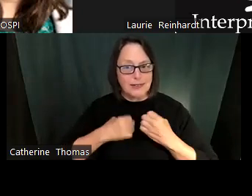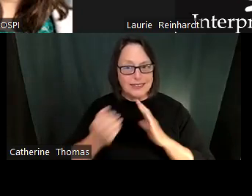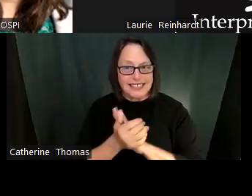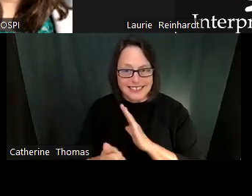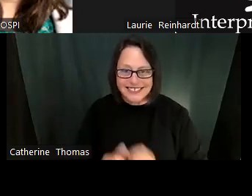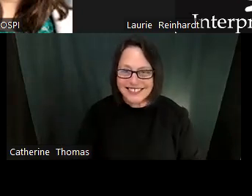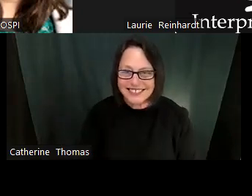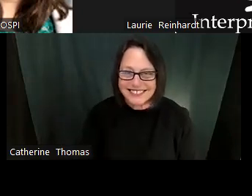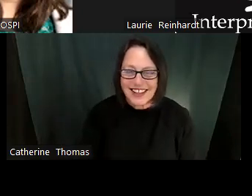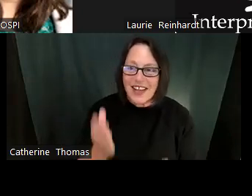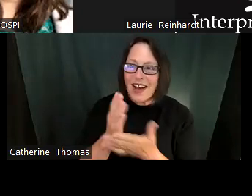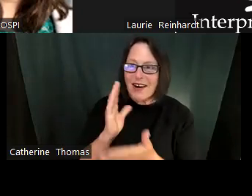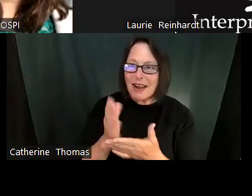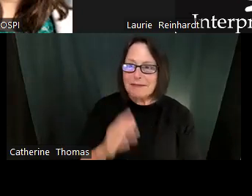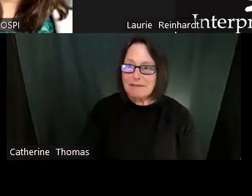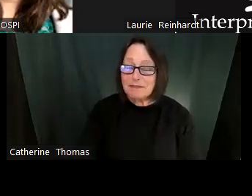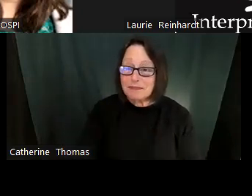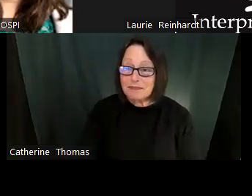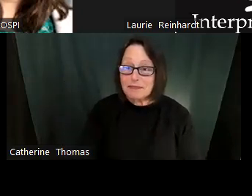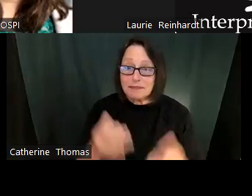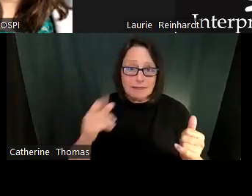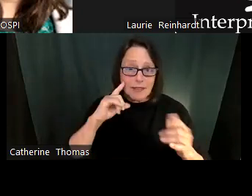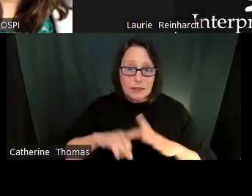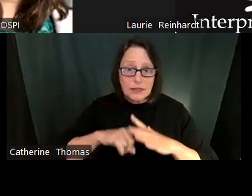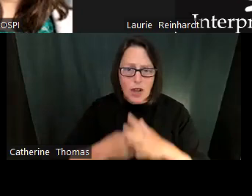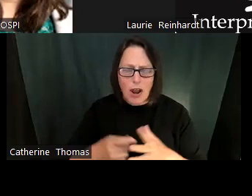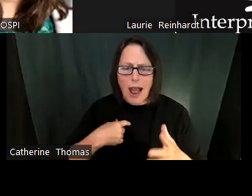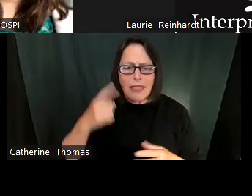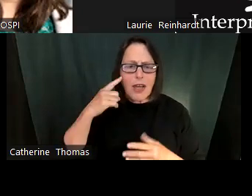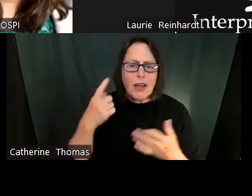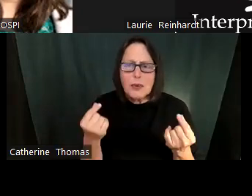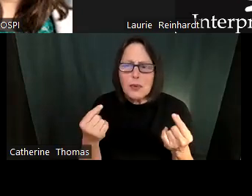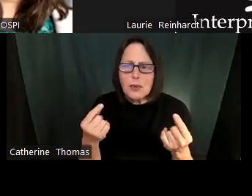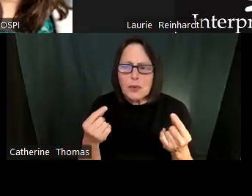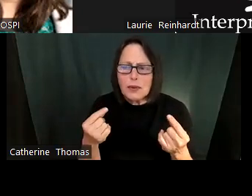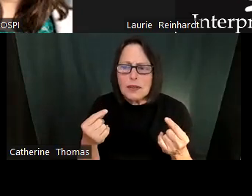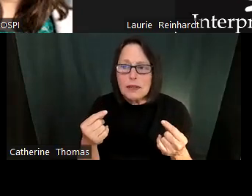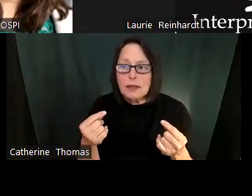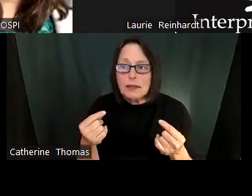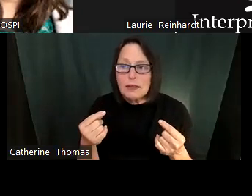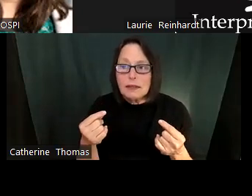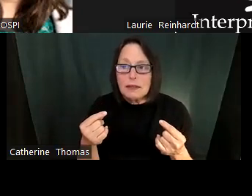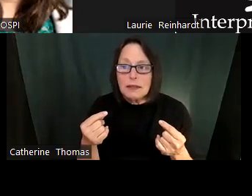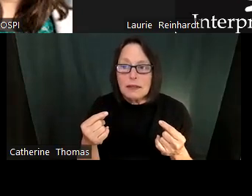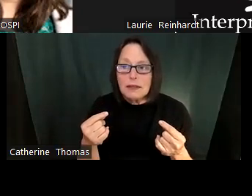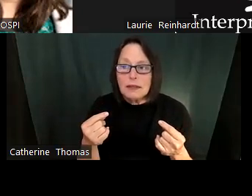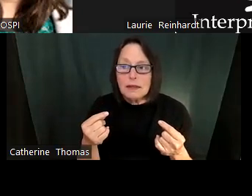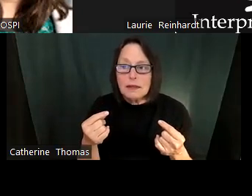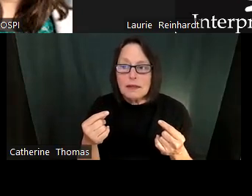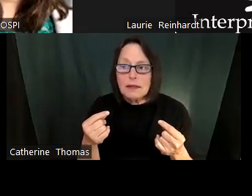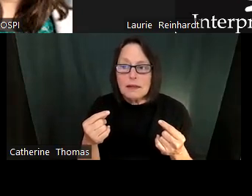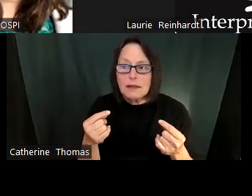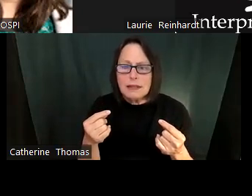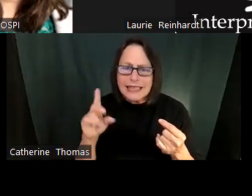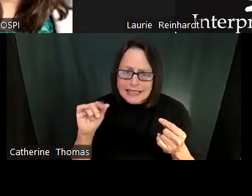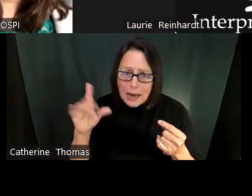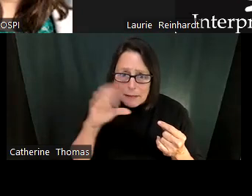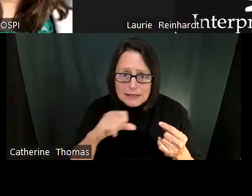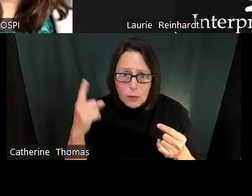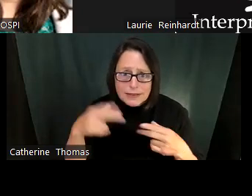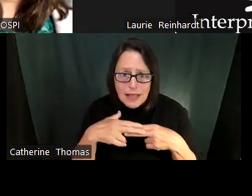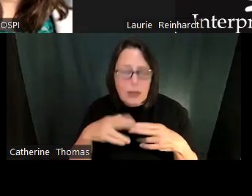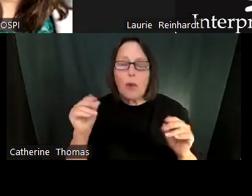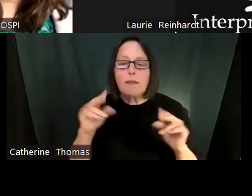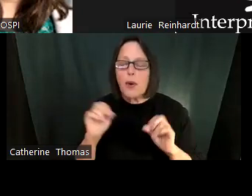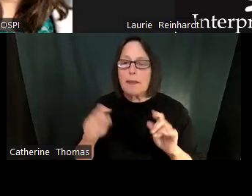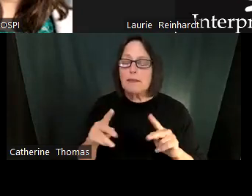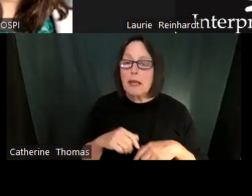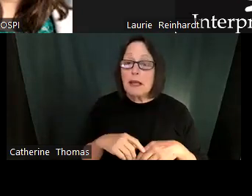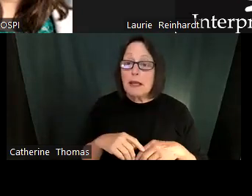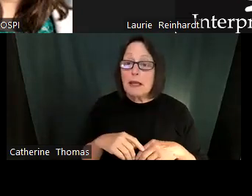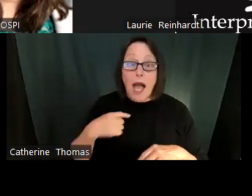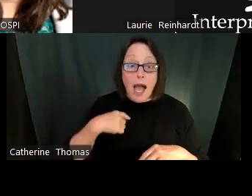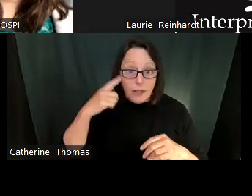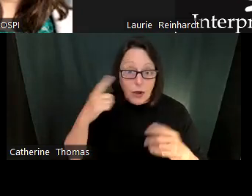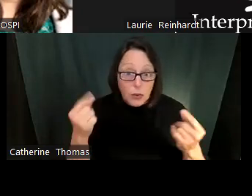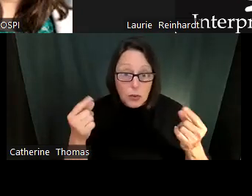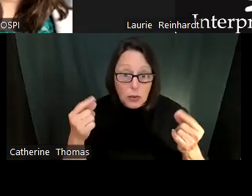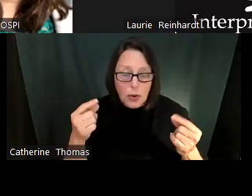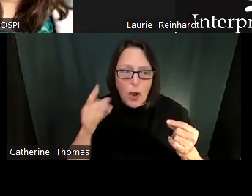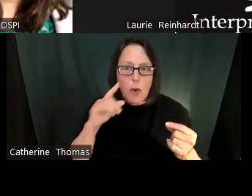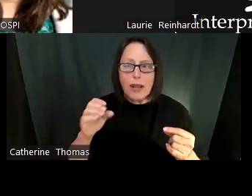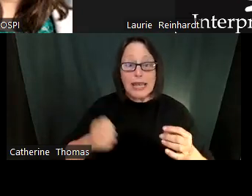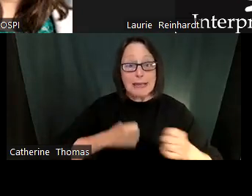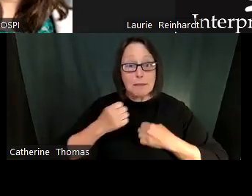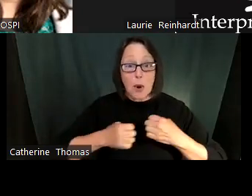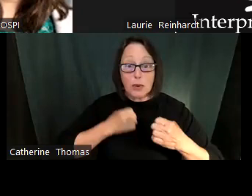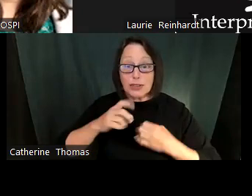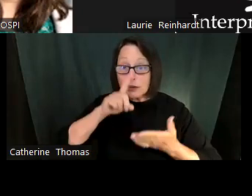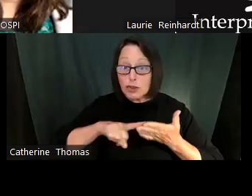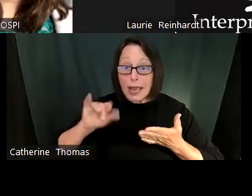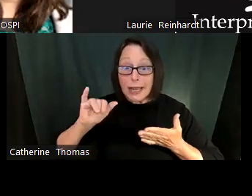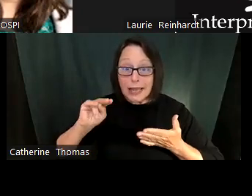One of the things that I'm trying to be mindful of my own social and emotional skills.